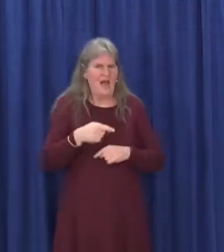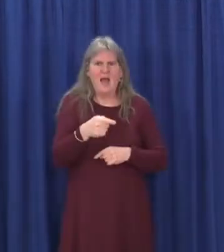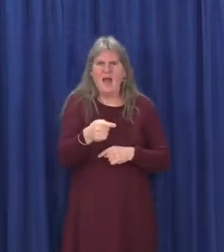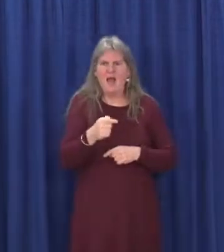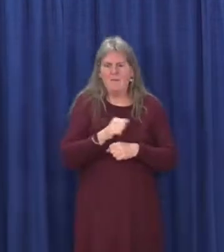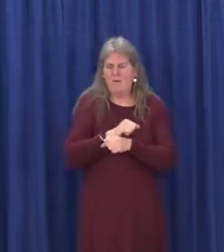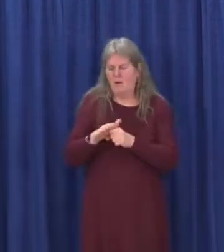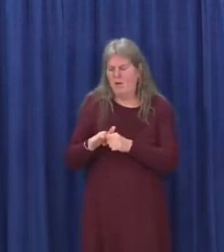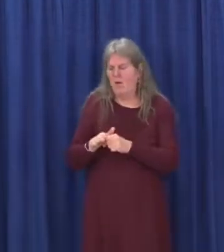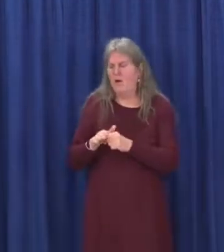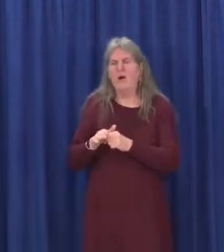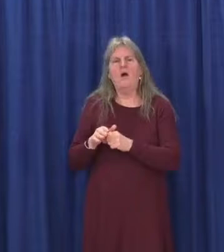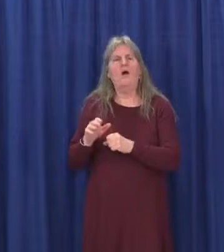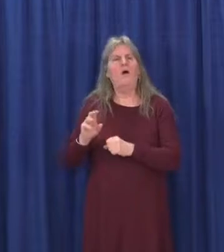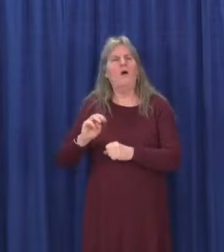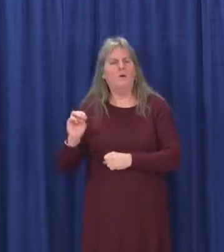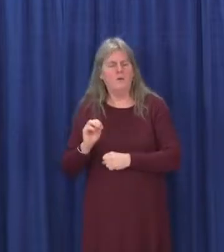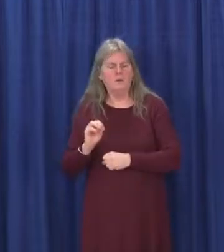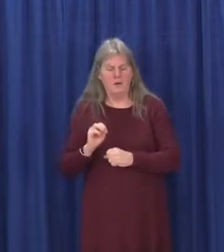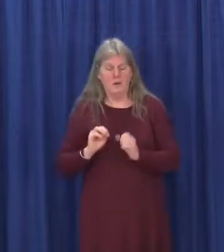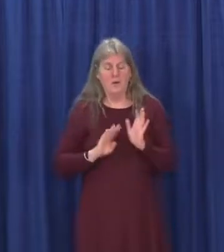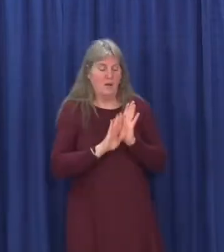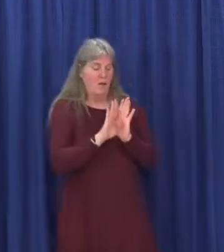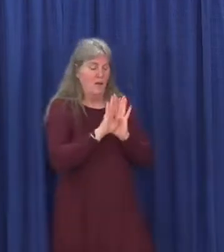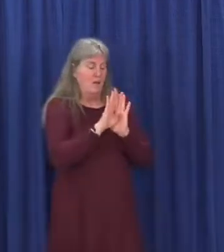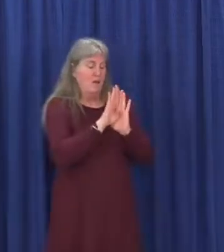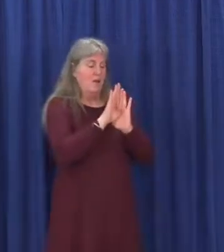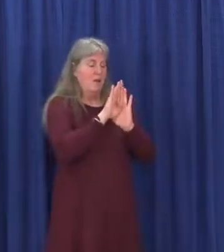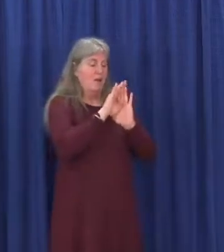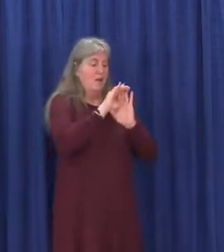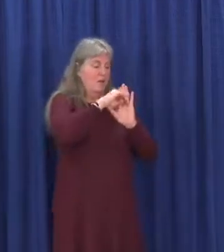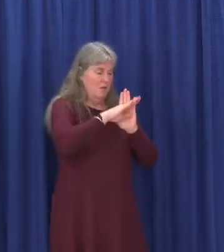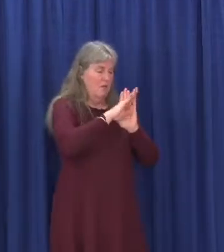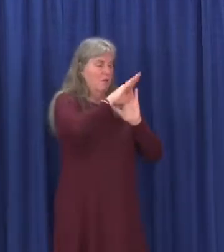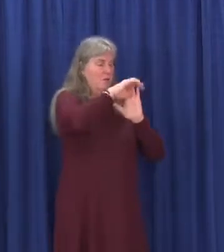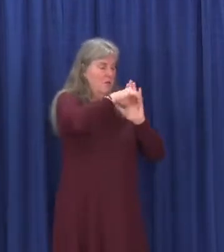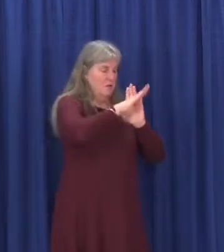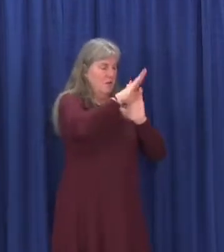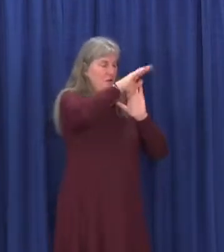the peak with increases and decreases in that curve. And we may be one of those